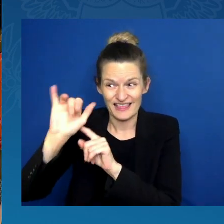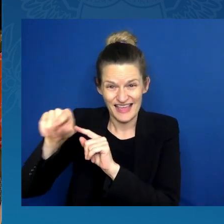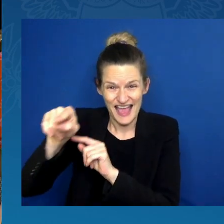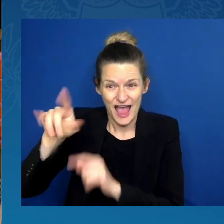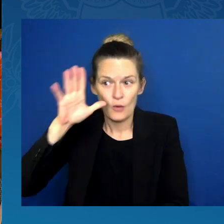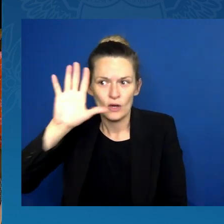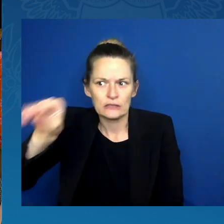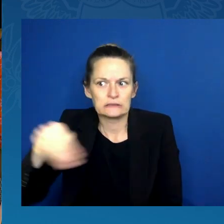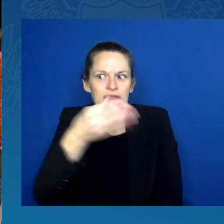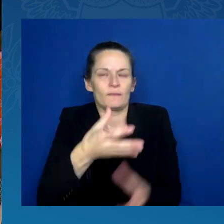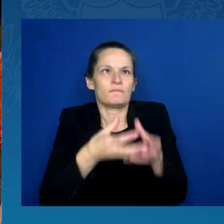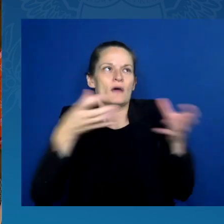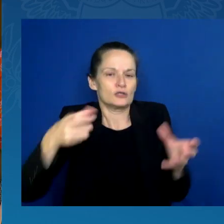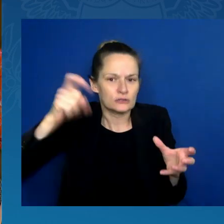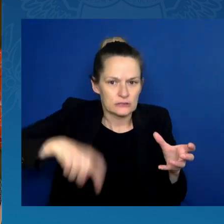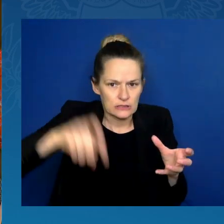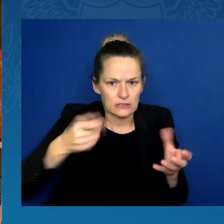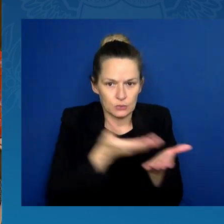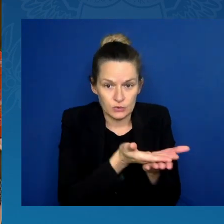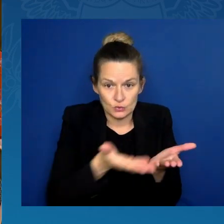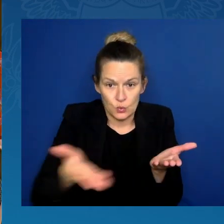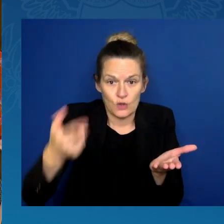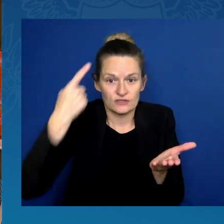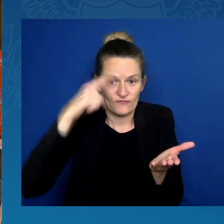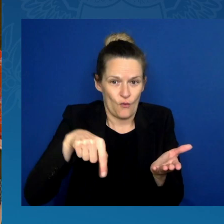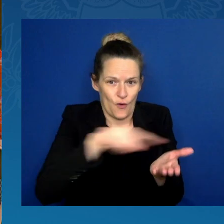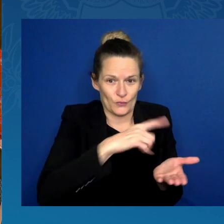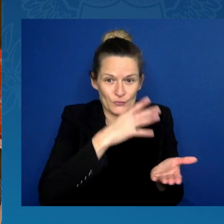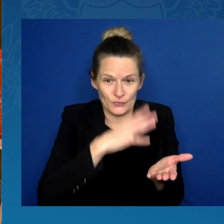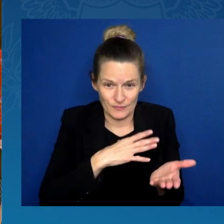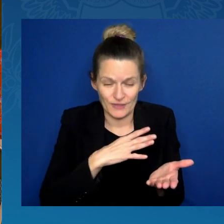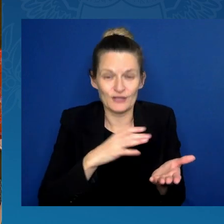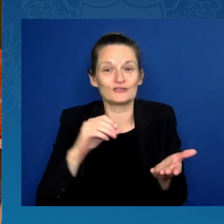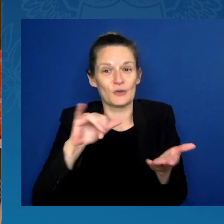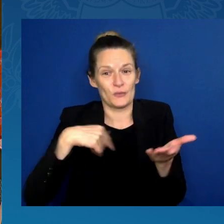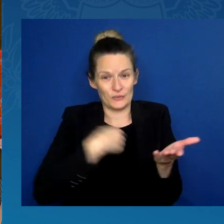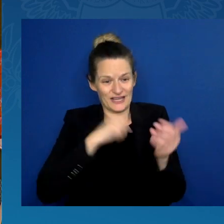to ensure that we can provide capacity and care for everybody and also to provide practical support